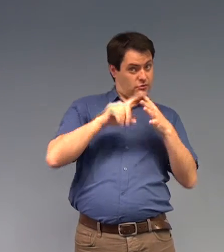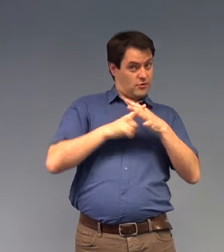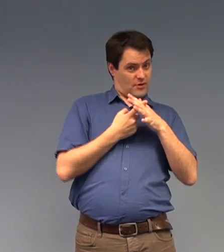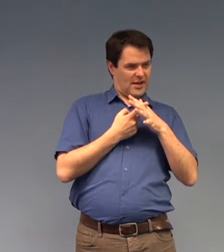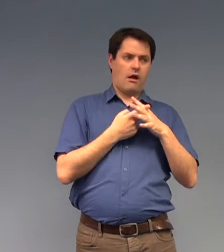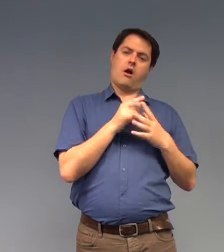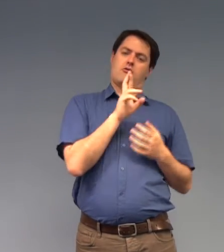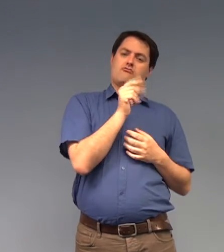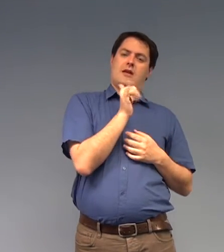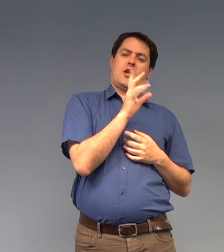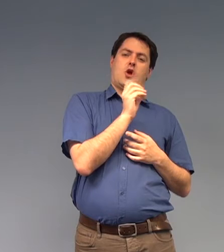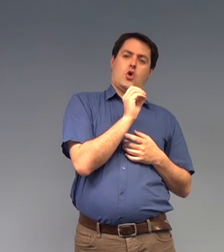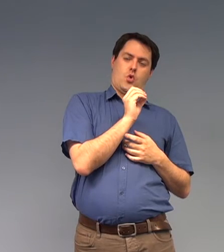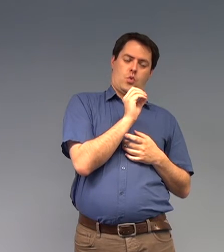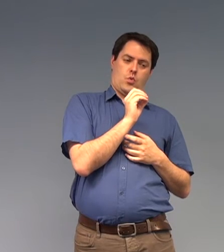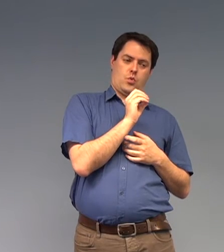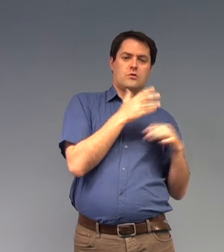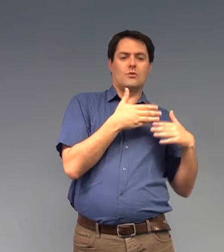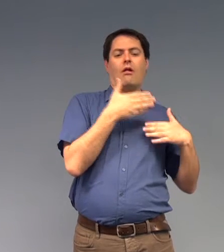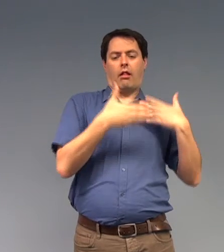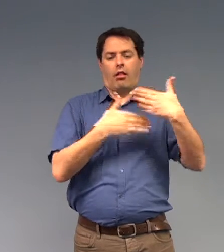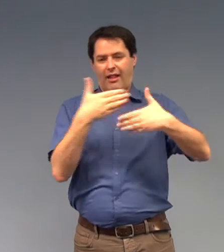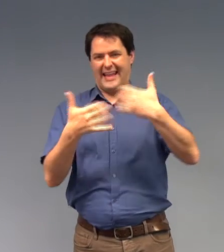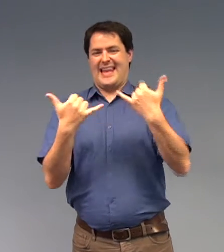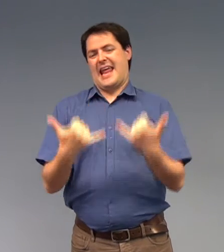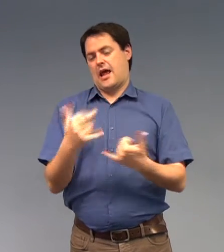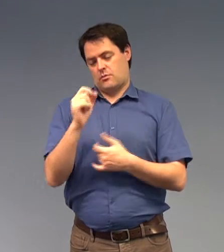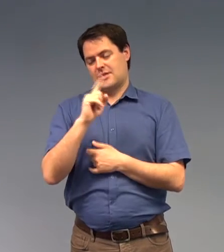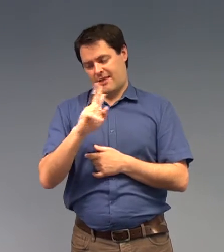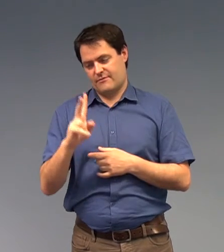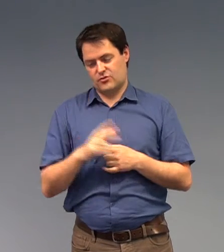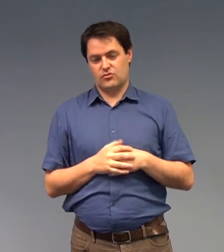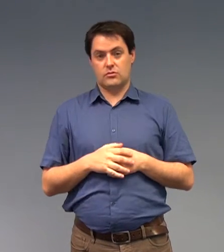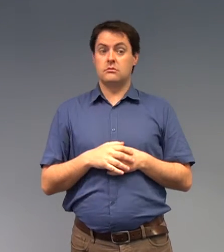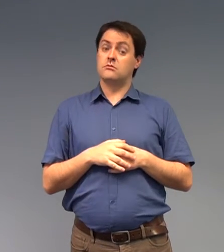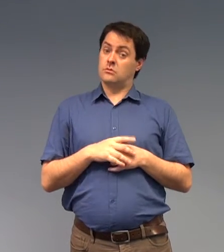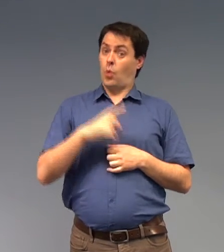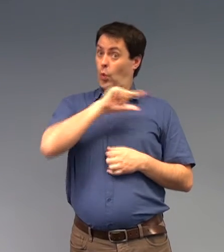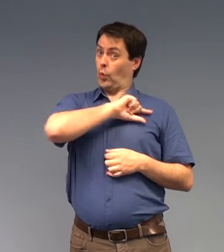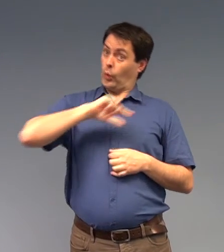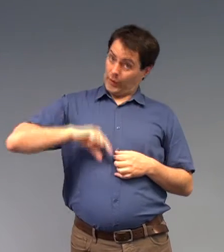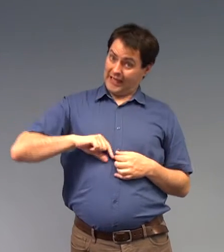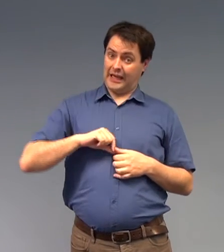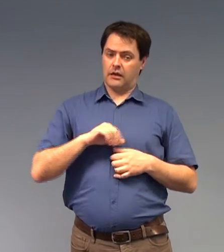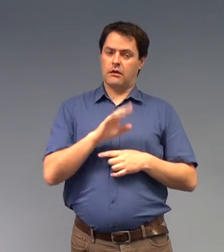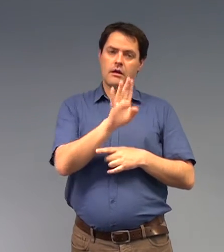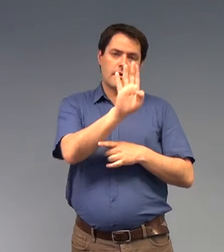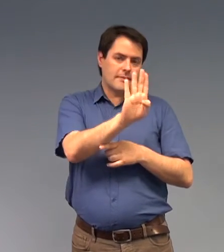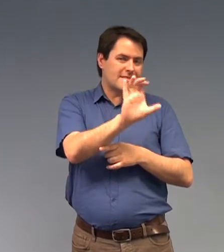It was started by her father, and at that time, it was broadcast on the radio. And of course, now we use television.